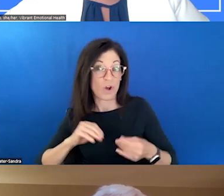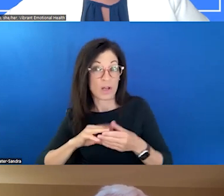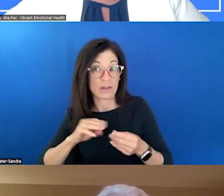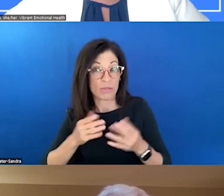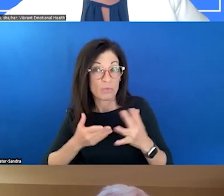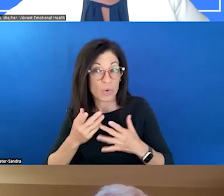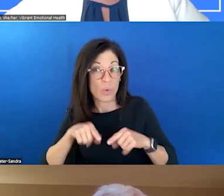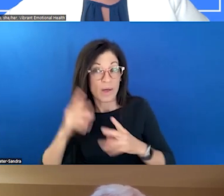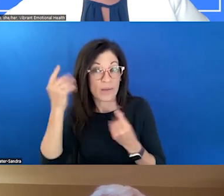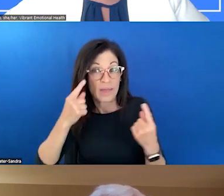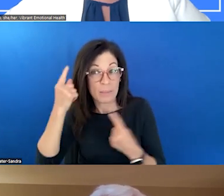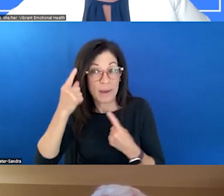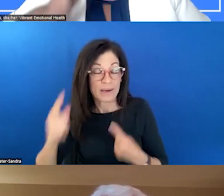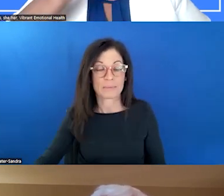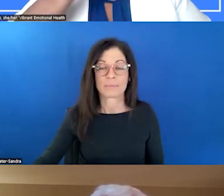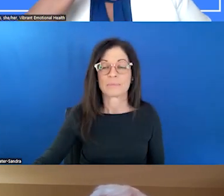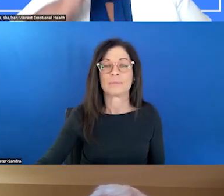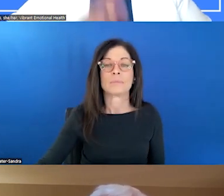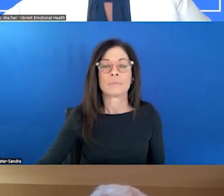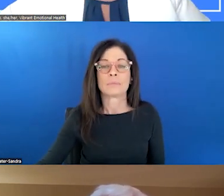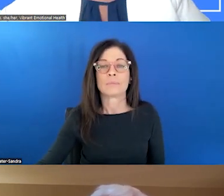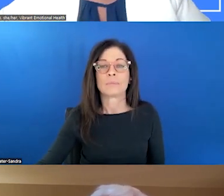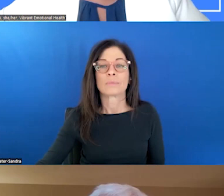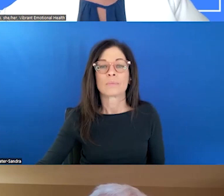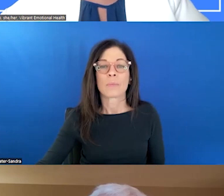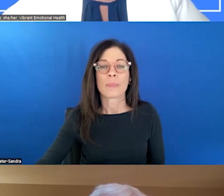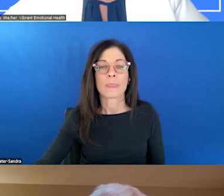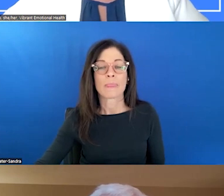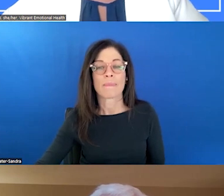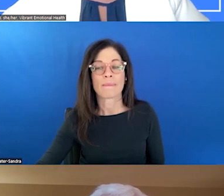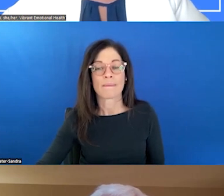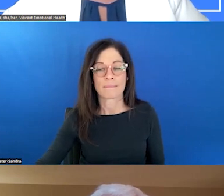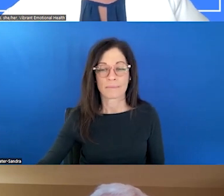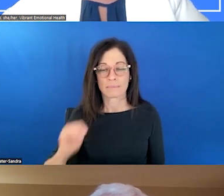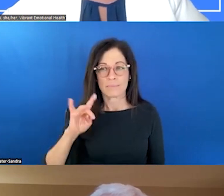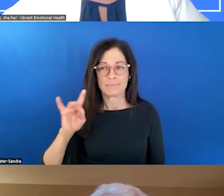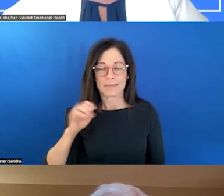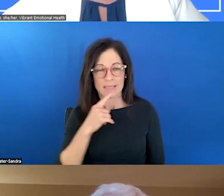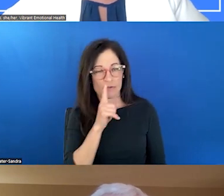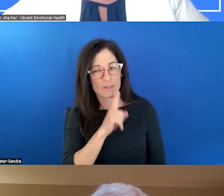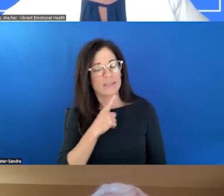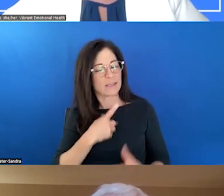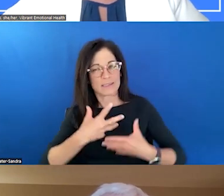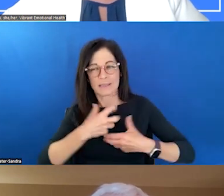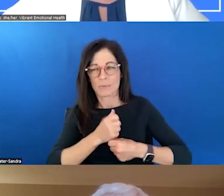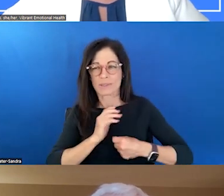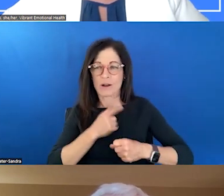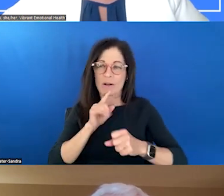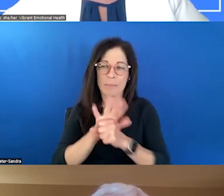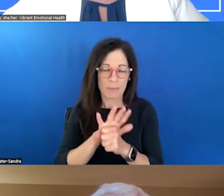WELL, IT DOES SUMMARIZE WHAT OUR COMMITMENTS SHOULD BE.